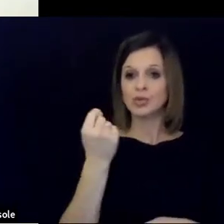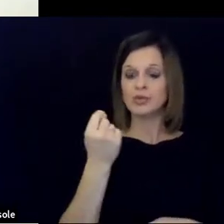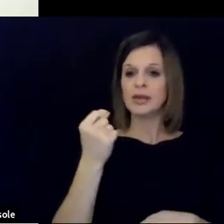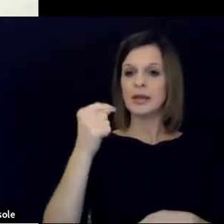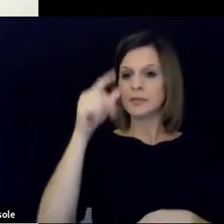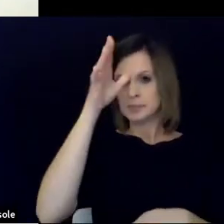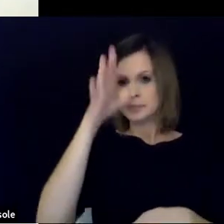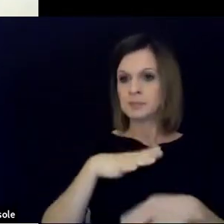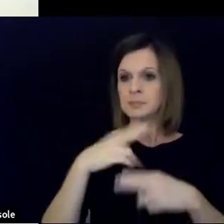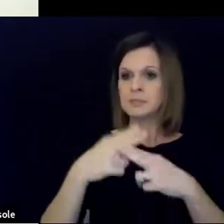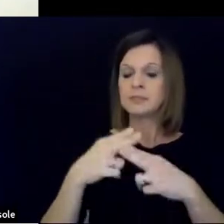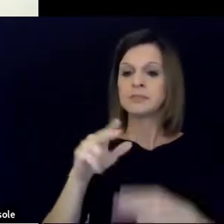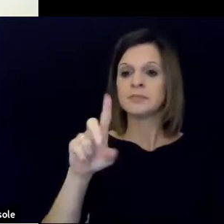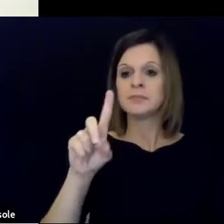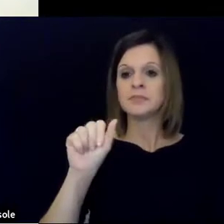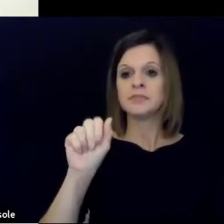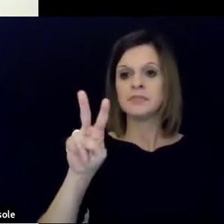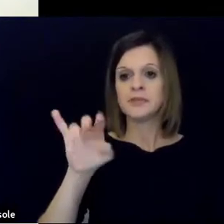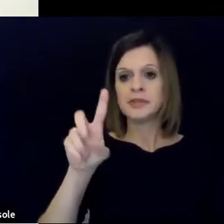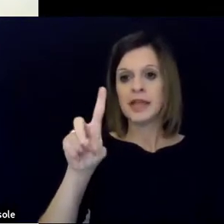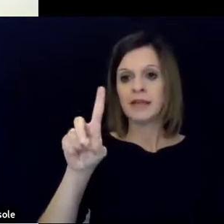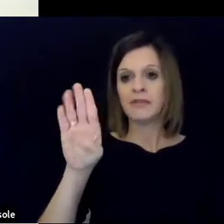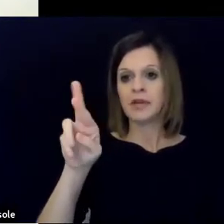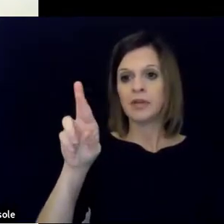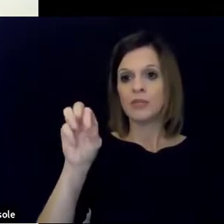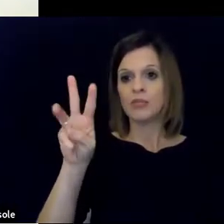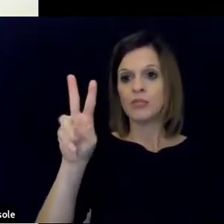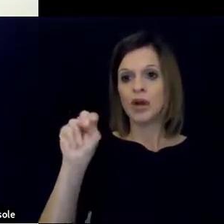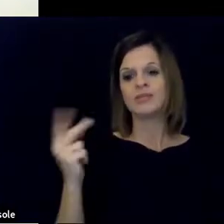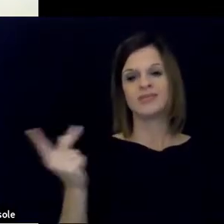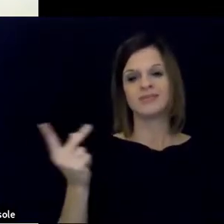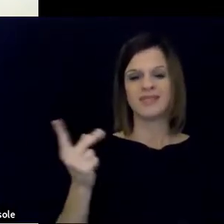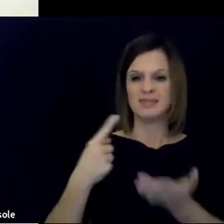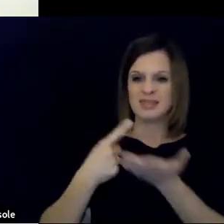for a long, long time, since we met back in '96.